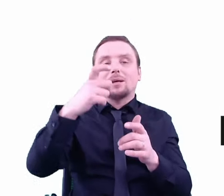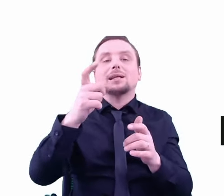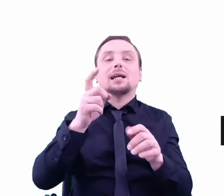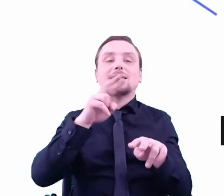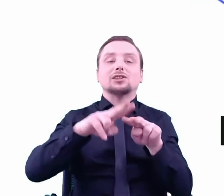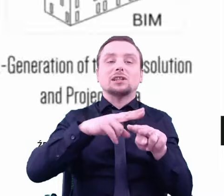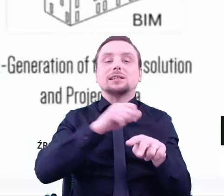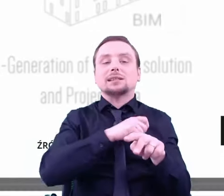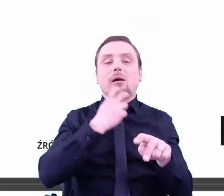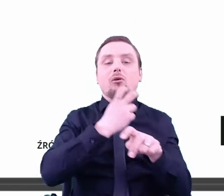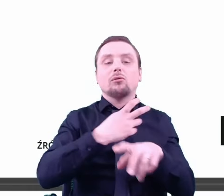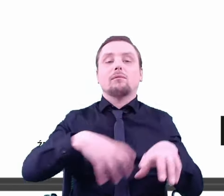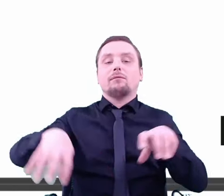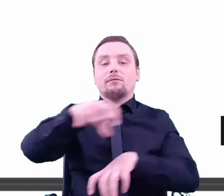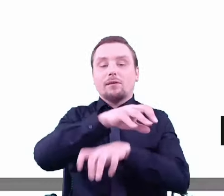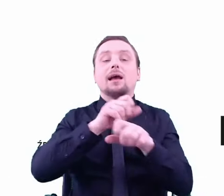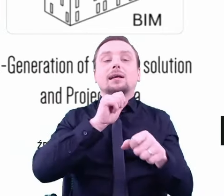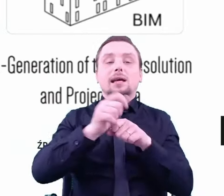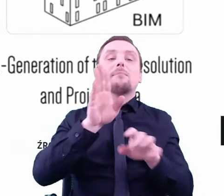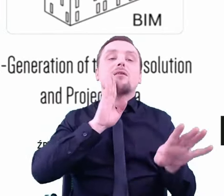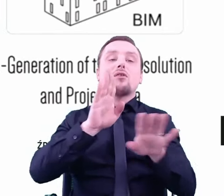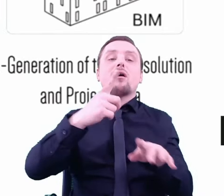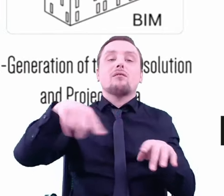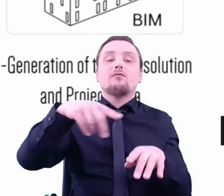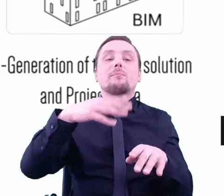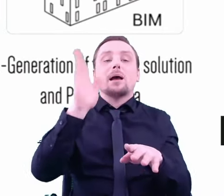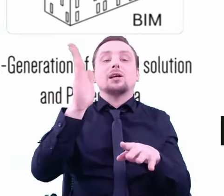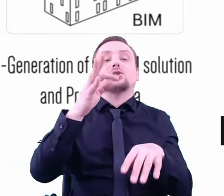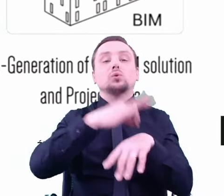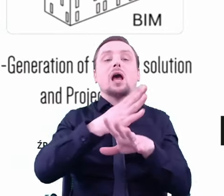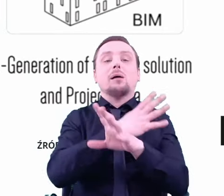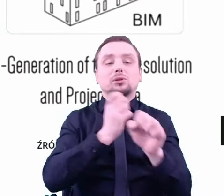it will probably be in everyday use at design office once you graduate.